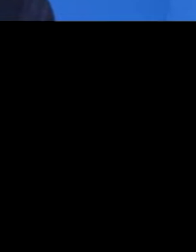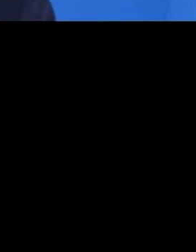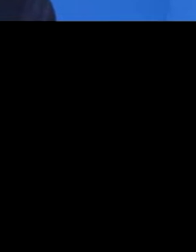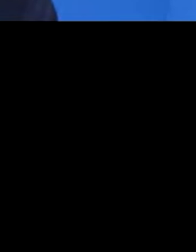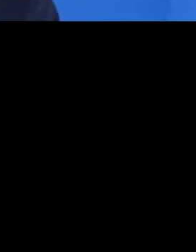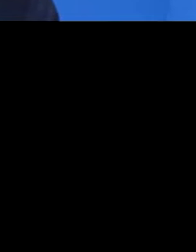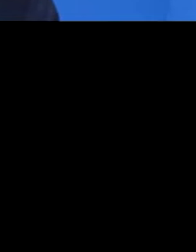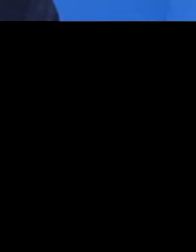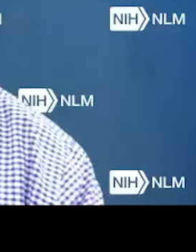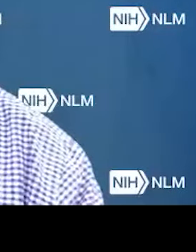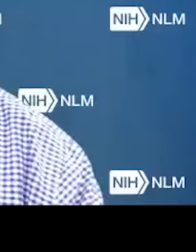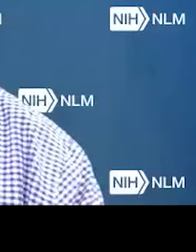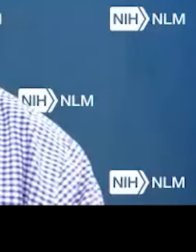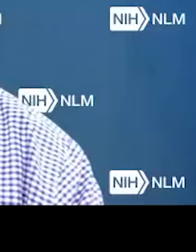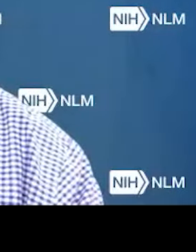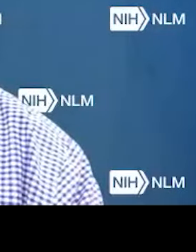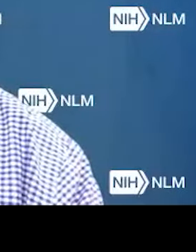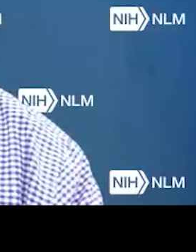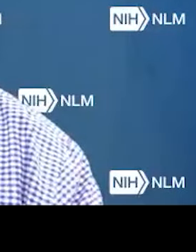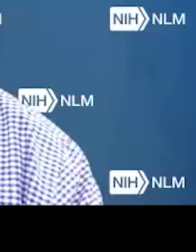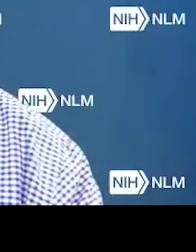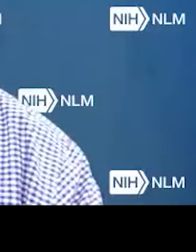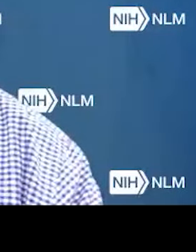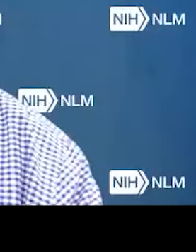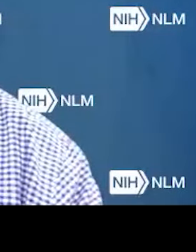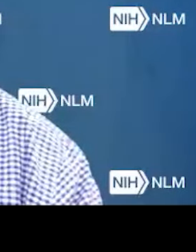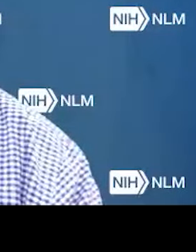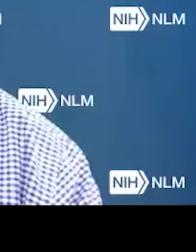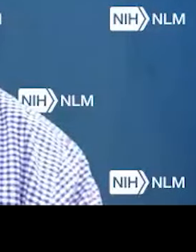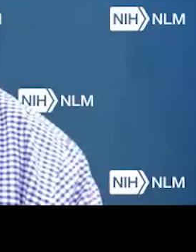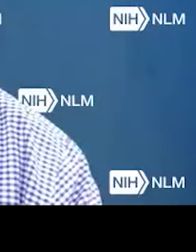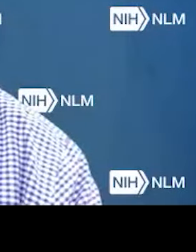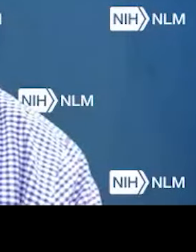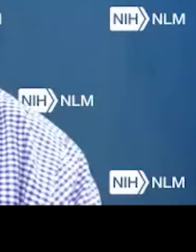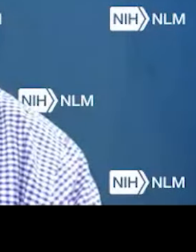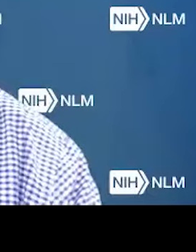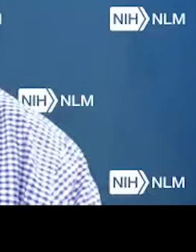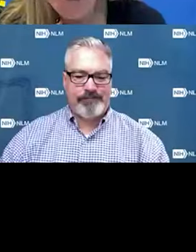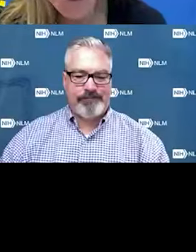Jean Feldman: Thanks so much, Jeremy, and welcome everyone. We are very excited to be